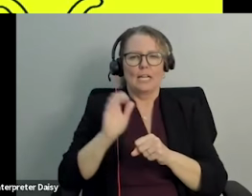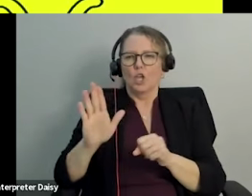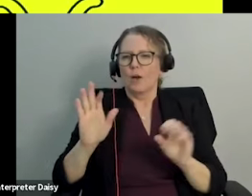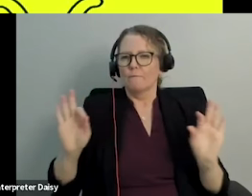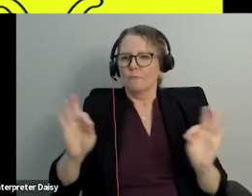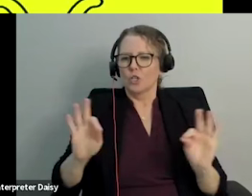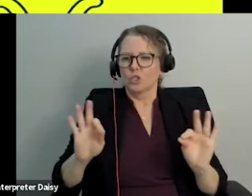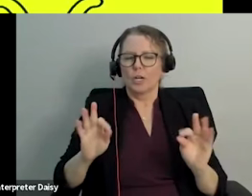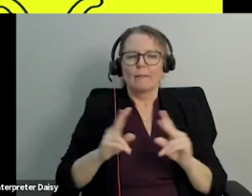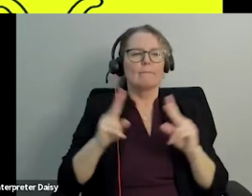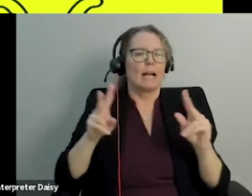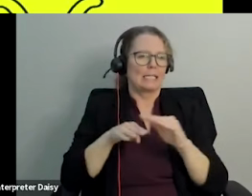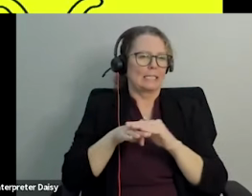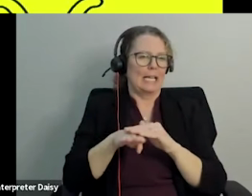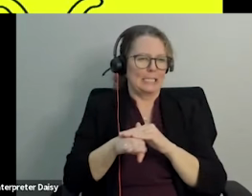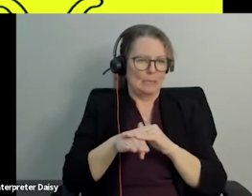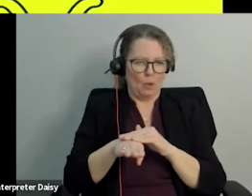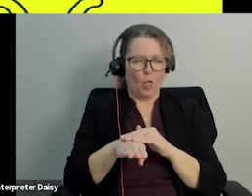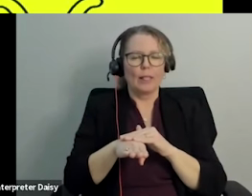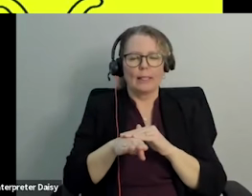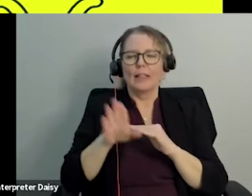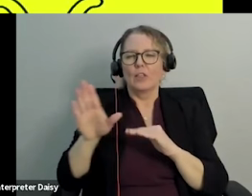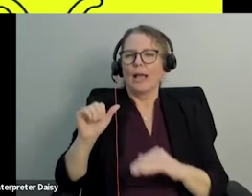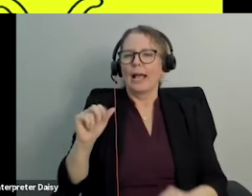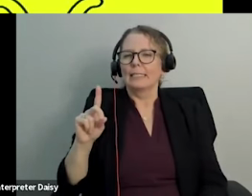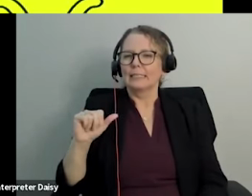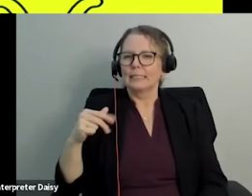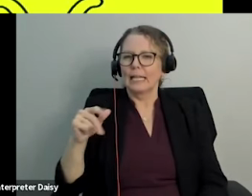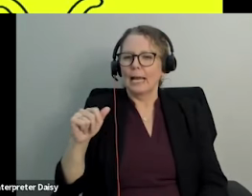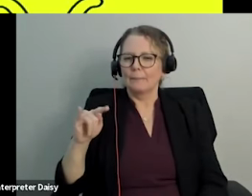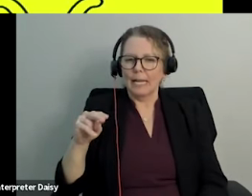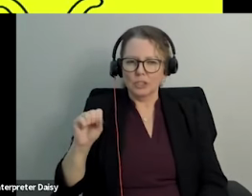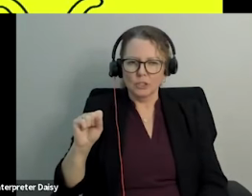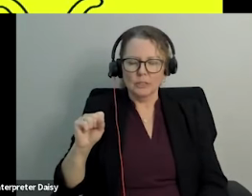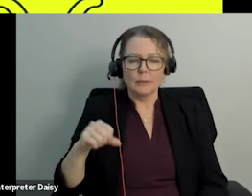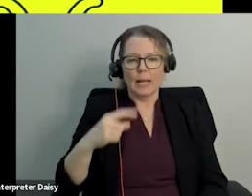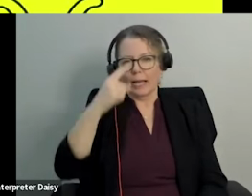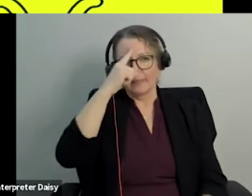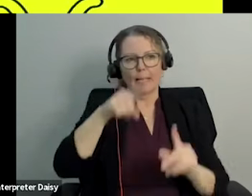and inclusive to everybody. I think about the accessible helmet with AT&T and Gallaudet,